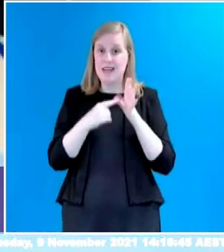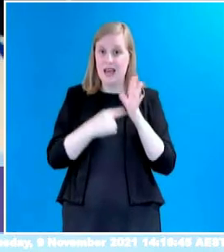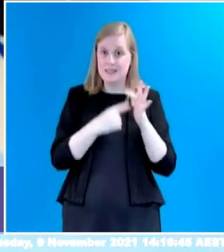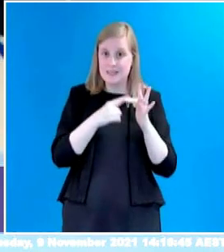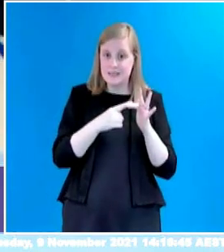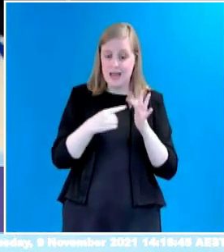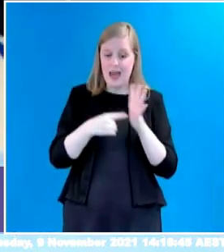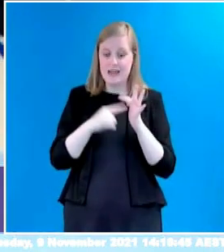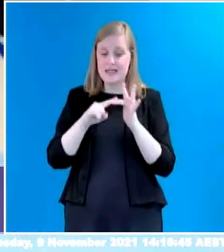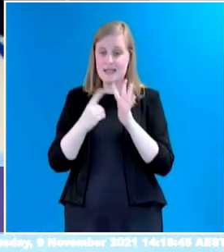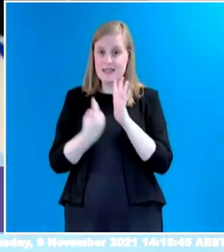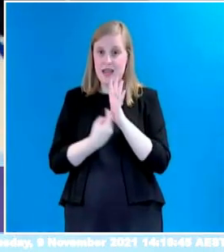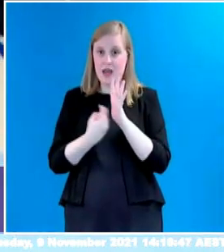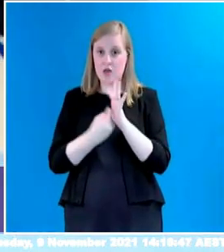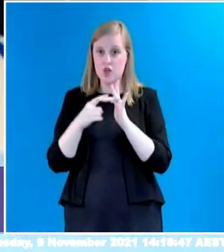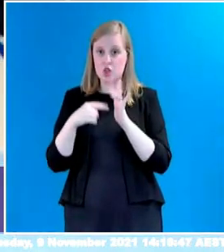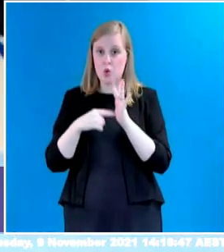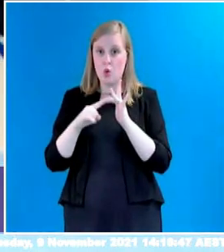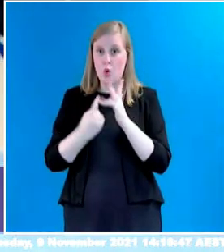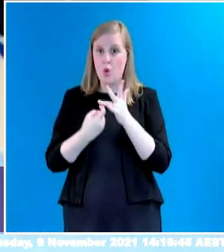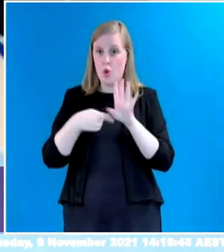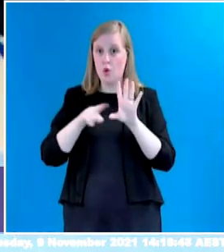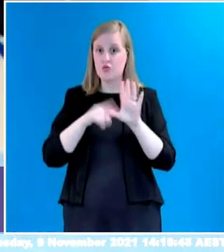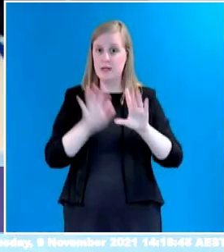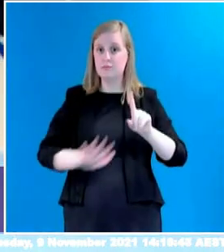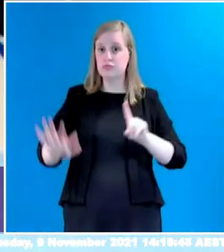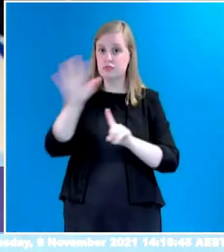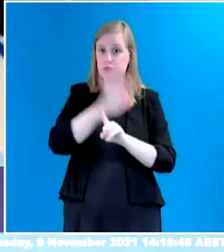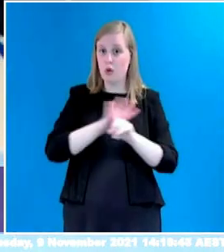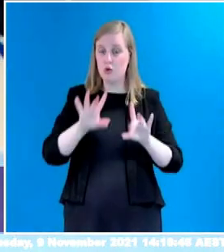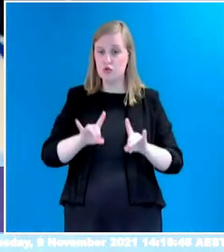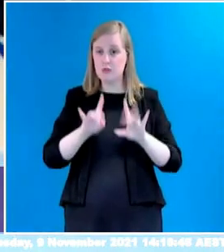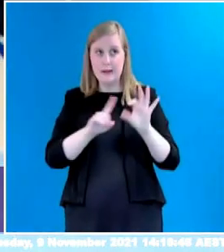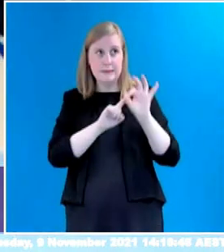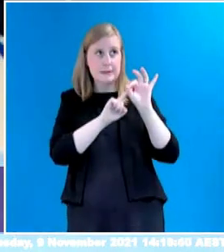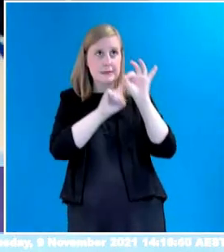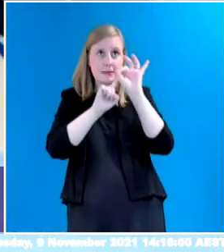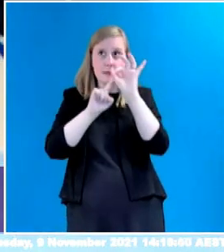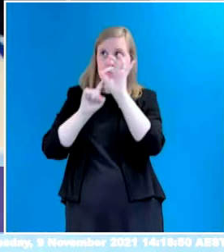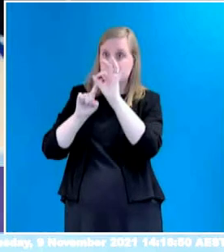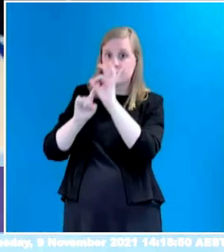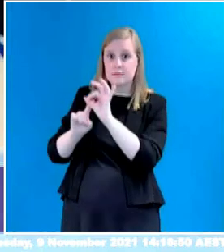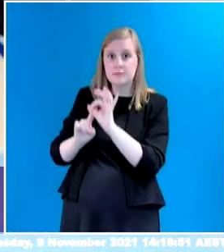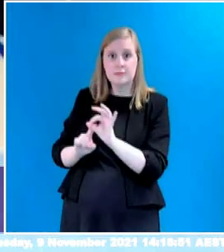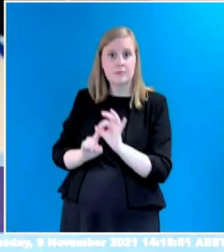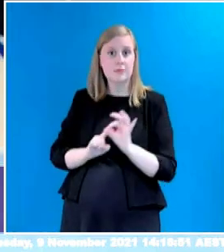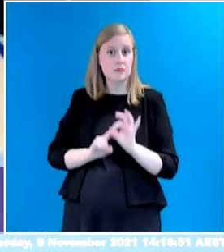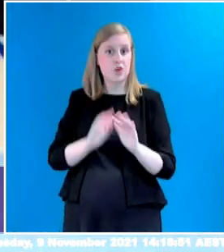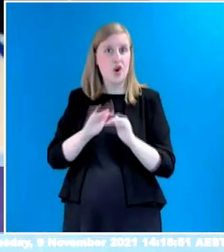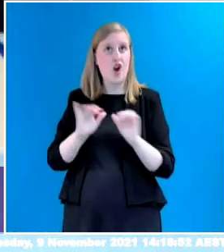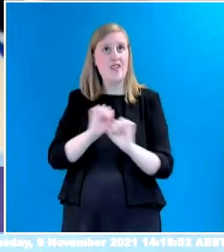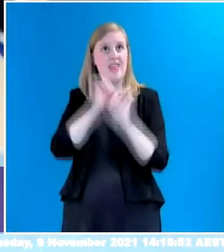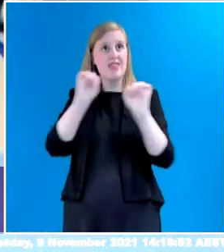to ascertain whether or not states and territories laws, practices and programs